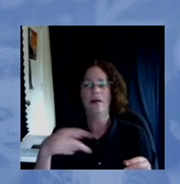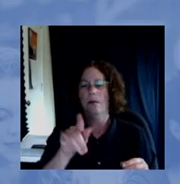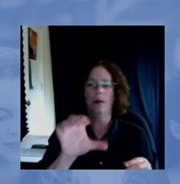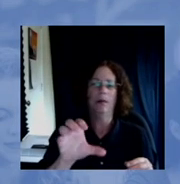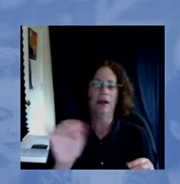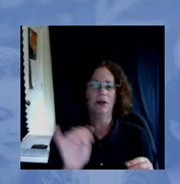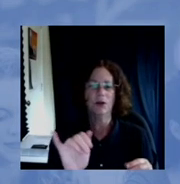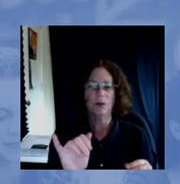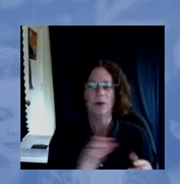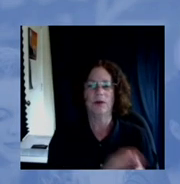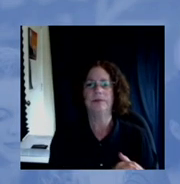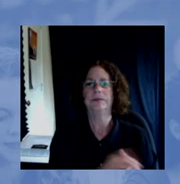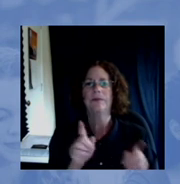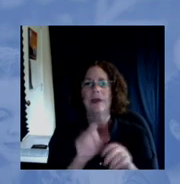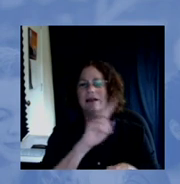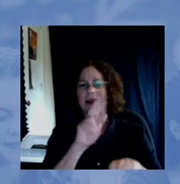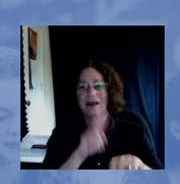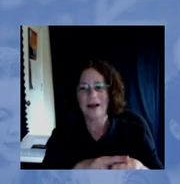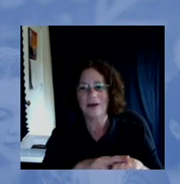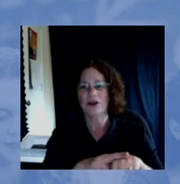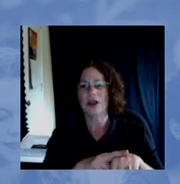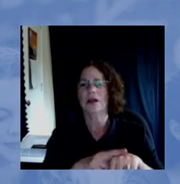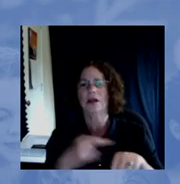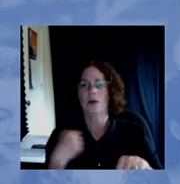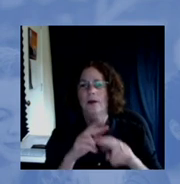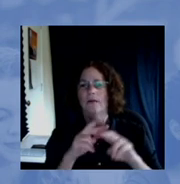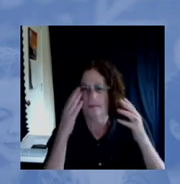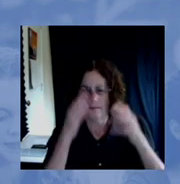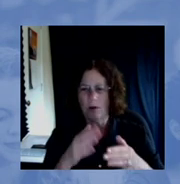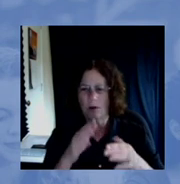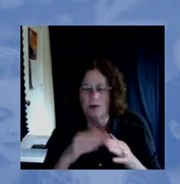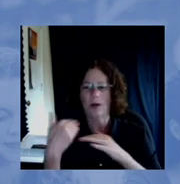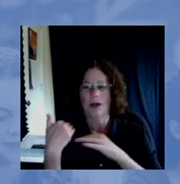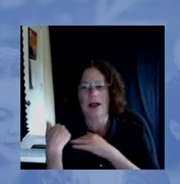AS A NATION, WE'VE BEEN REALLY FOCUSED ON THE QUESTION OF ACCOUNTABILITY IN EDUCATION.